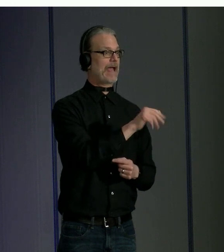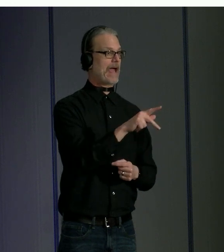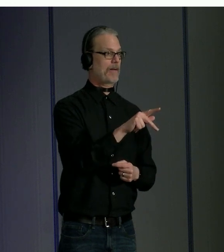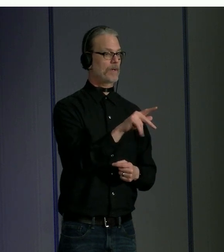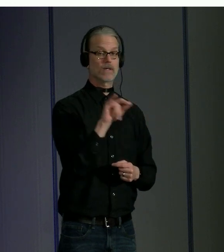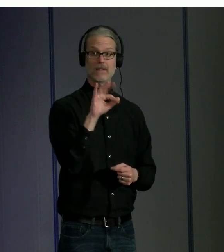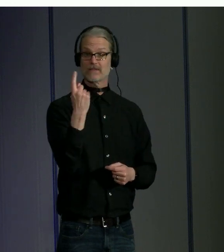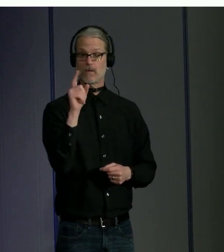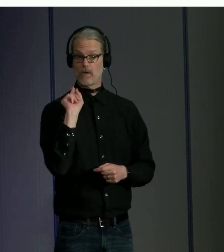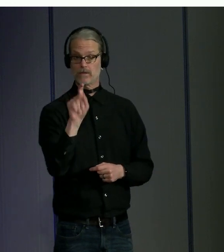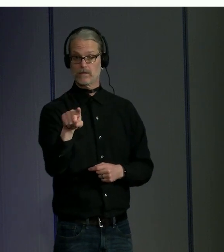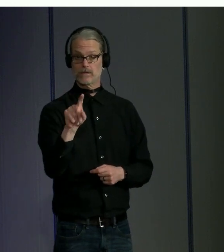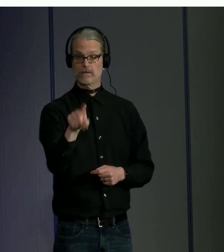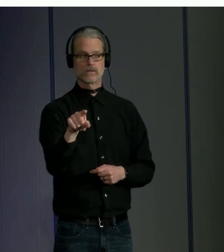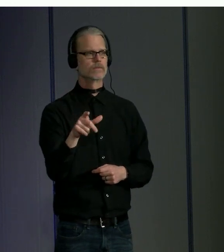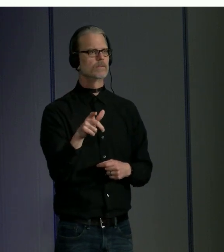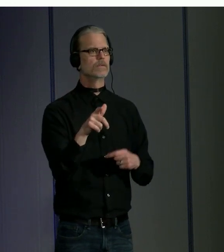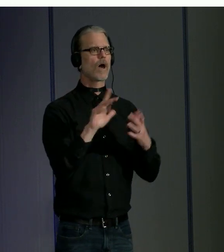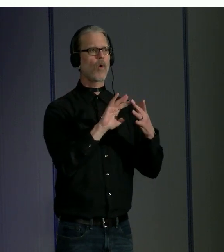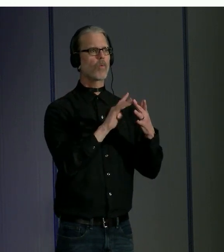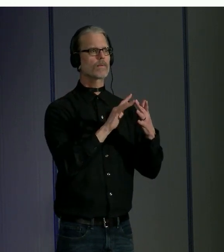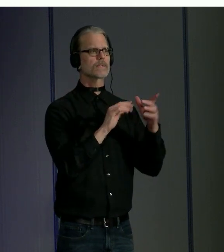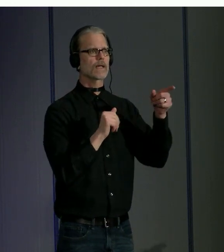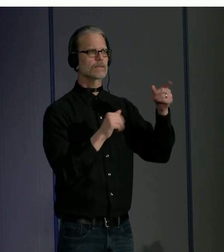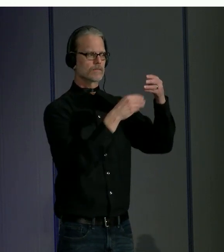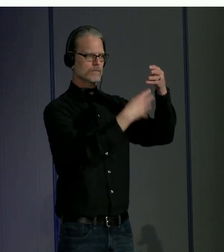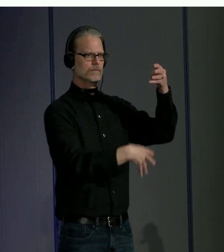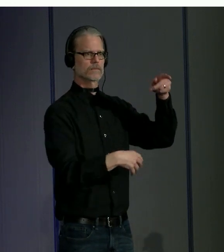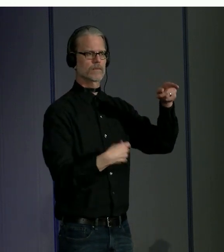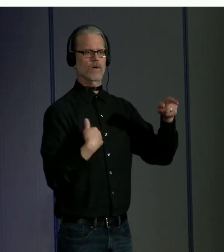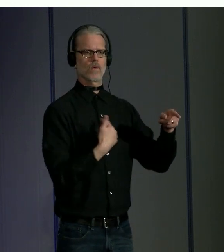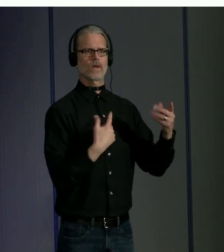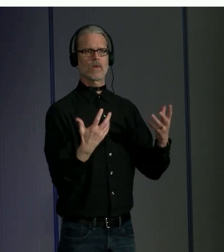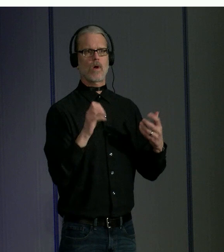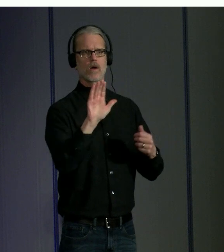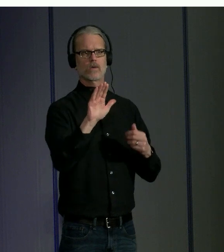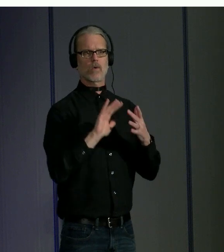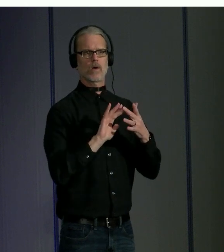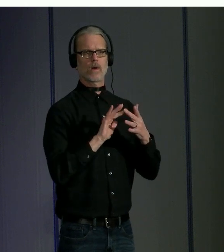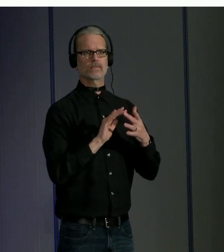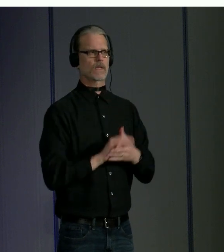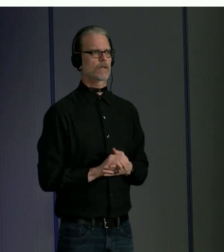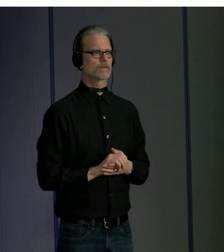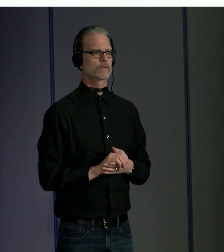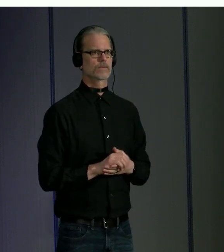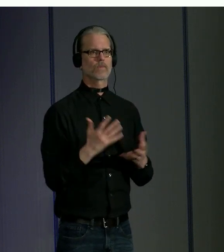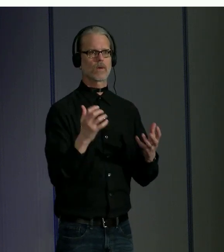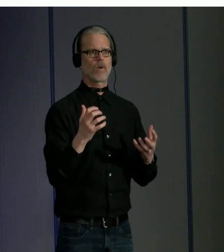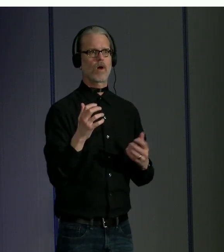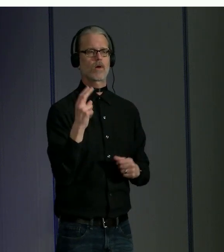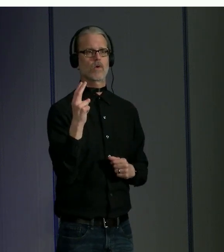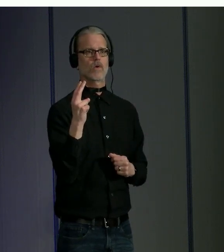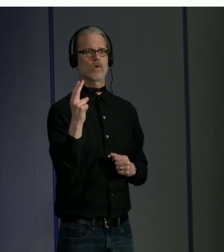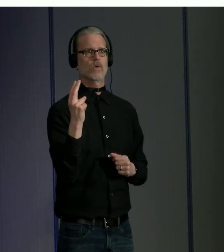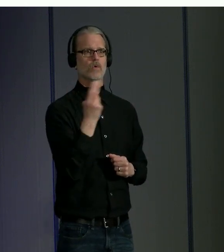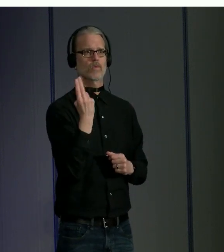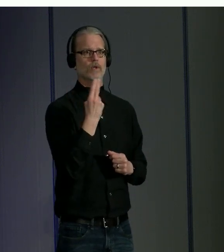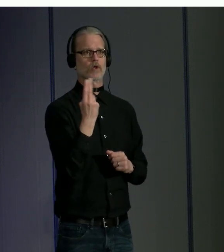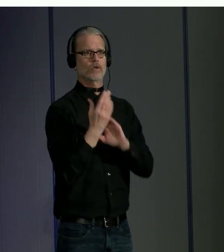said for example, on a website, we want your website. We want to turn Uber into a website.